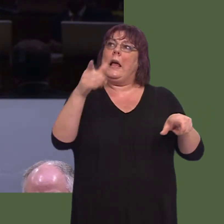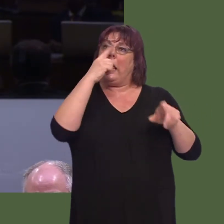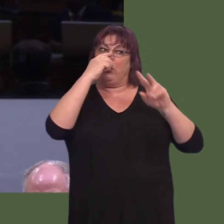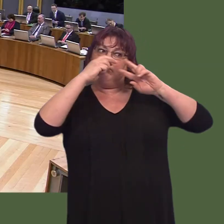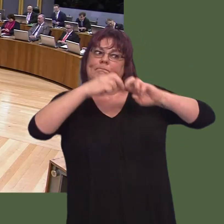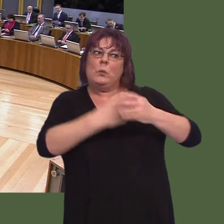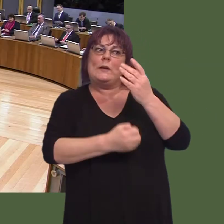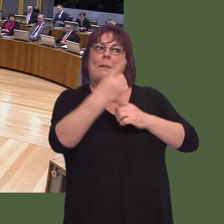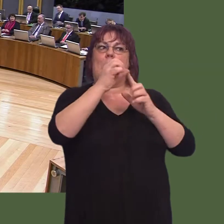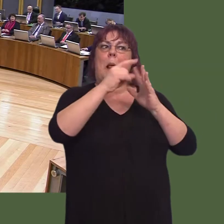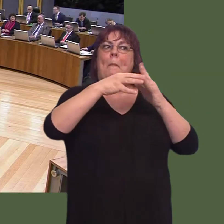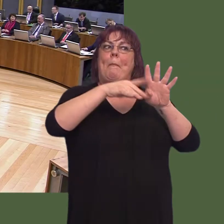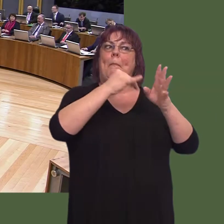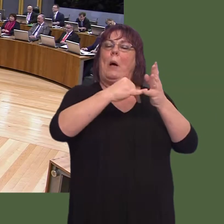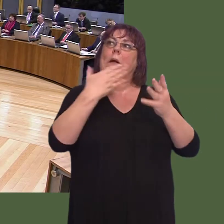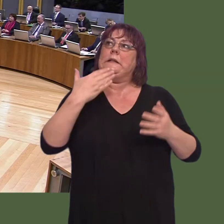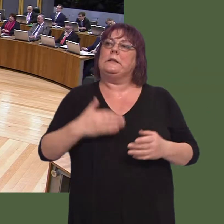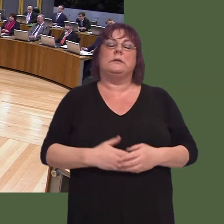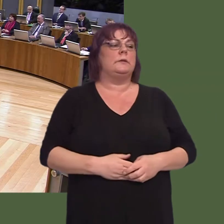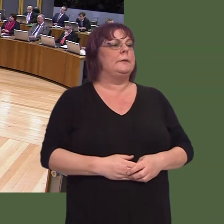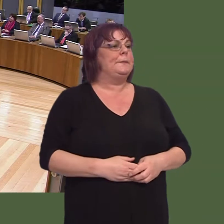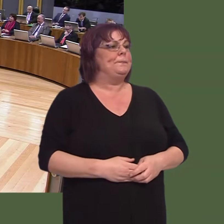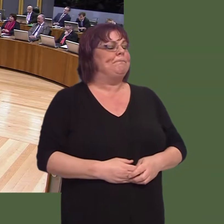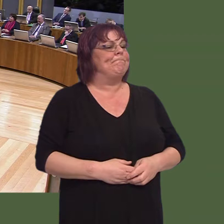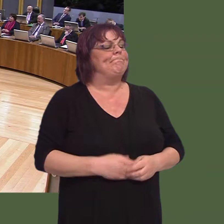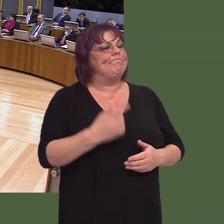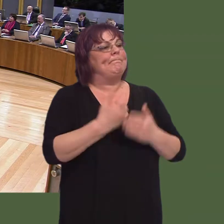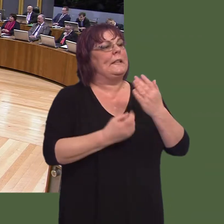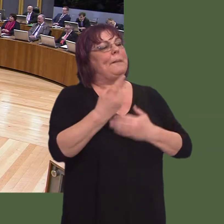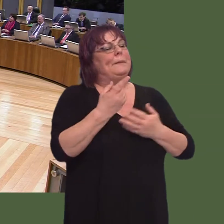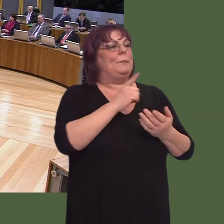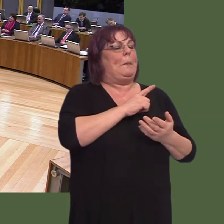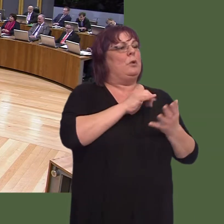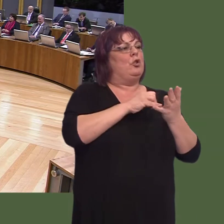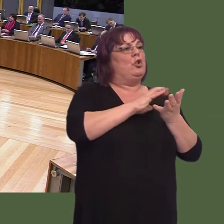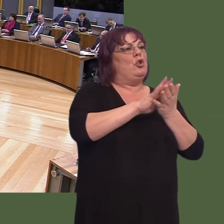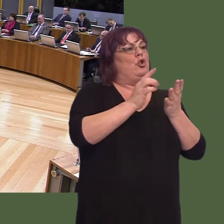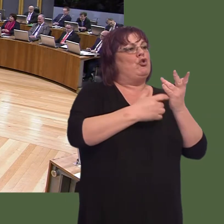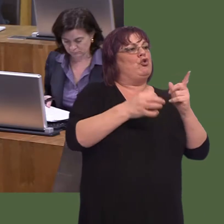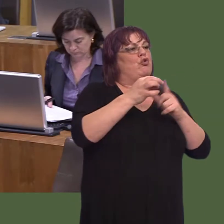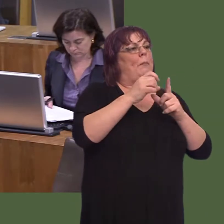Carwyn Jones AM: Well, the situation has arisen because Shropdoc itself has faced financial challenges during 2017.